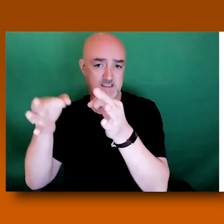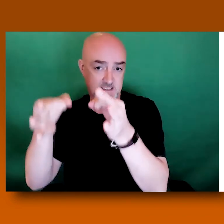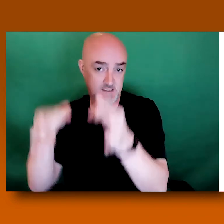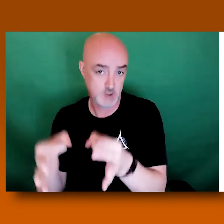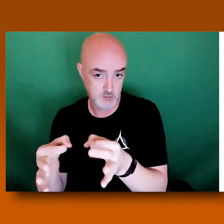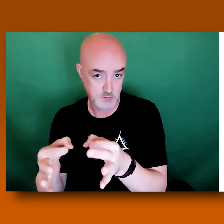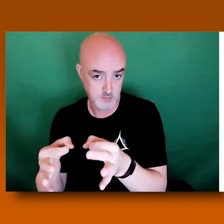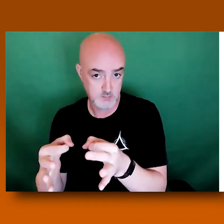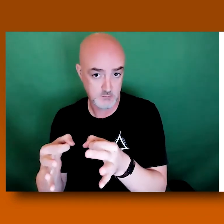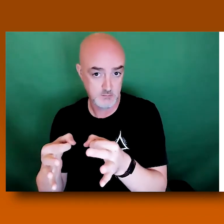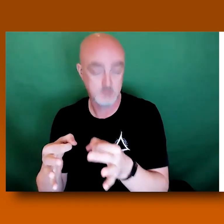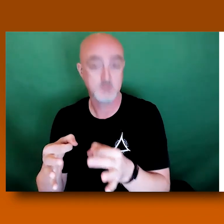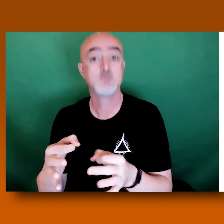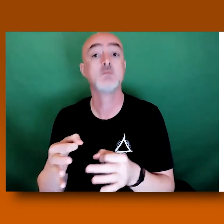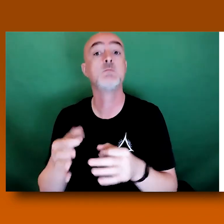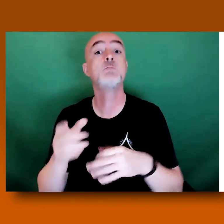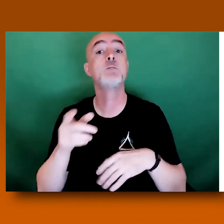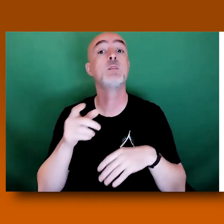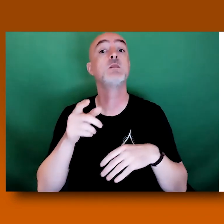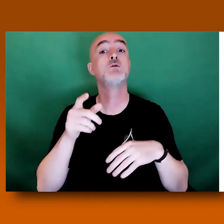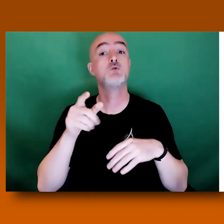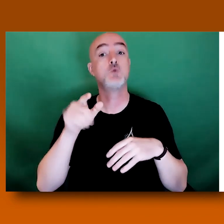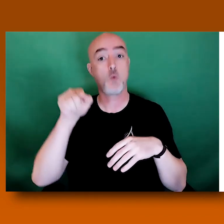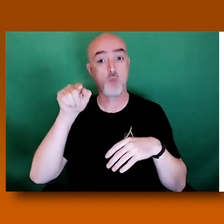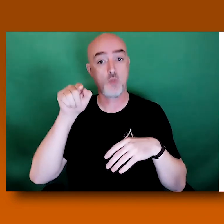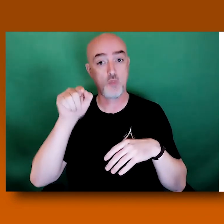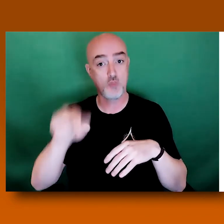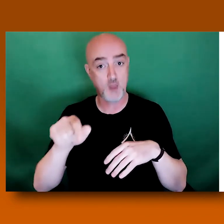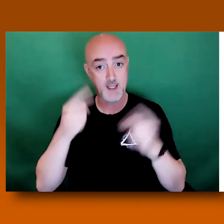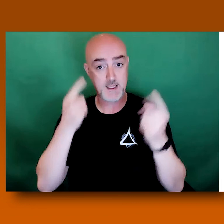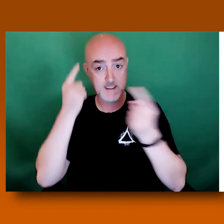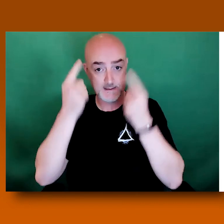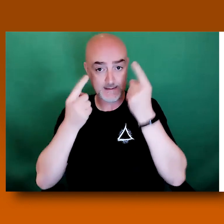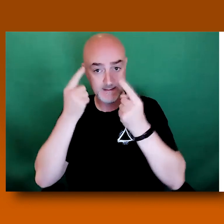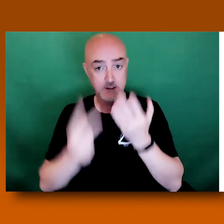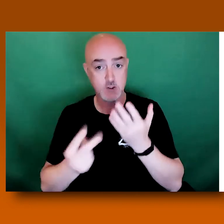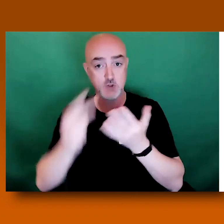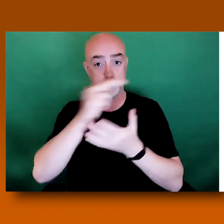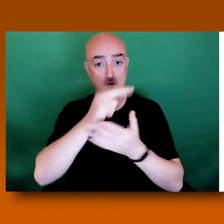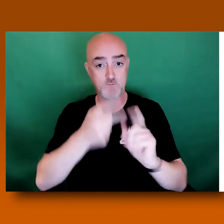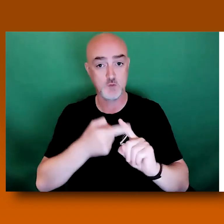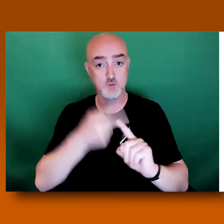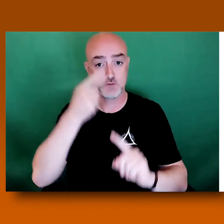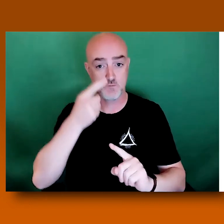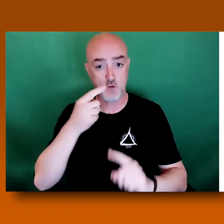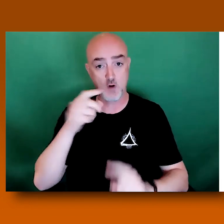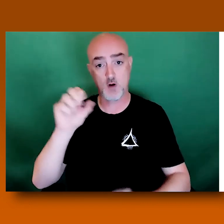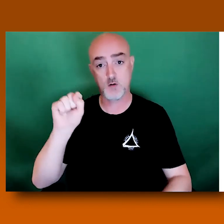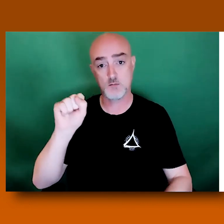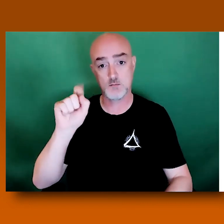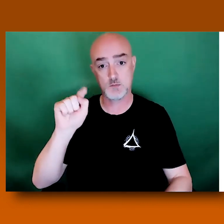the funding decision, if this application gets awarded, and they consider the review